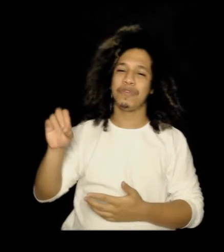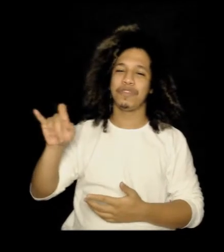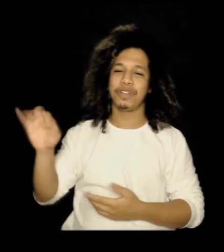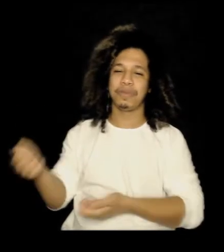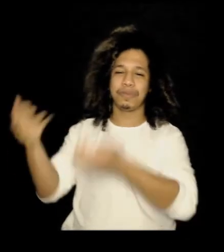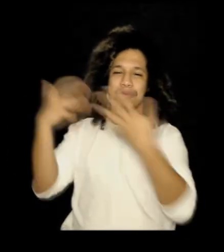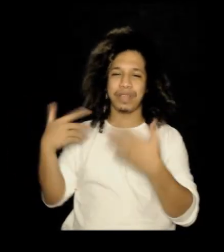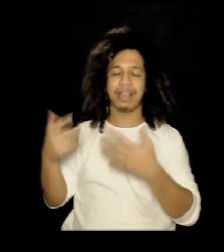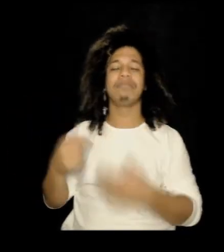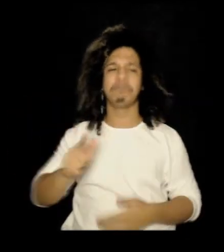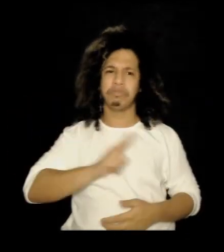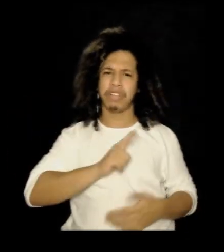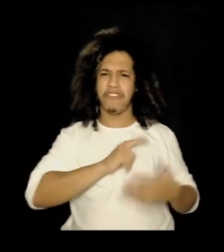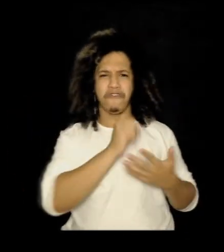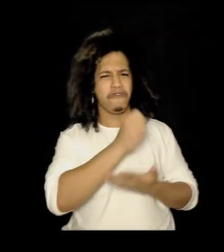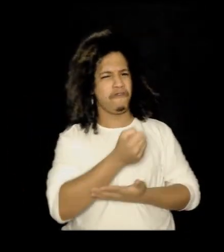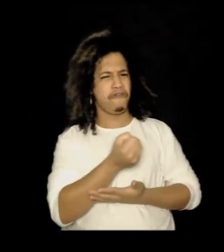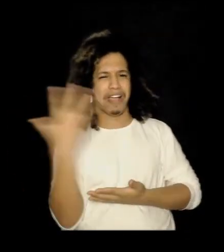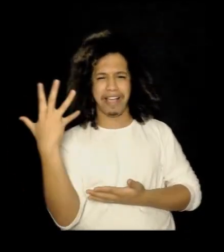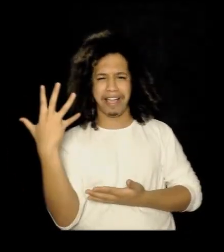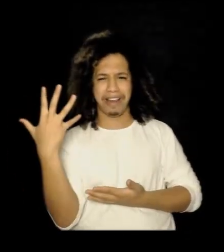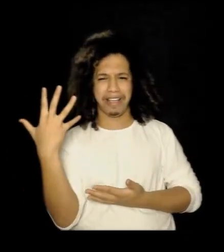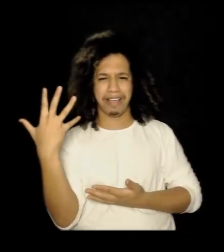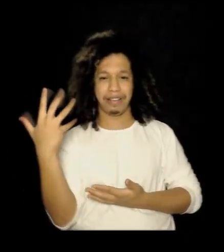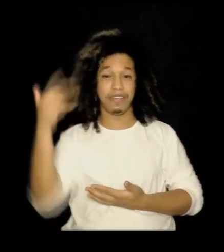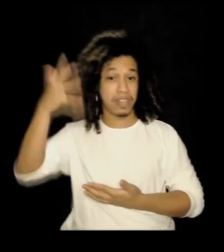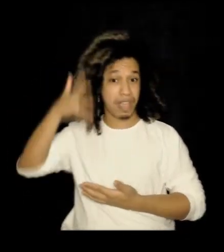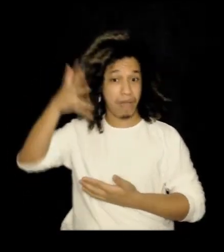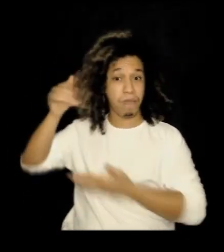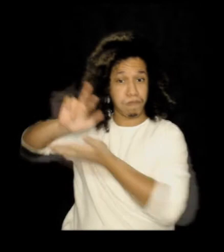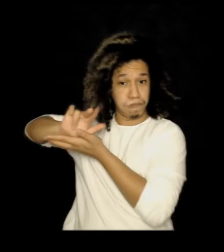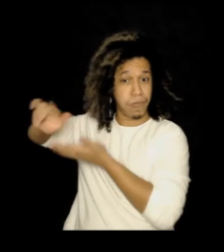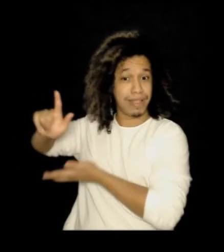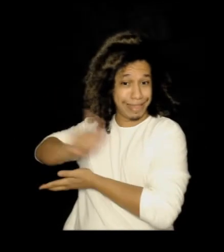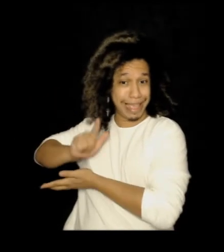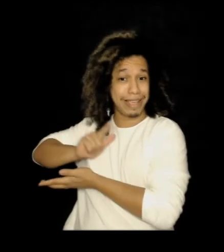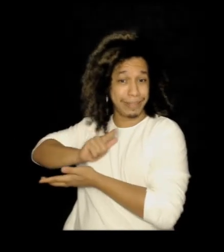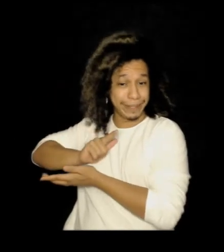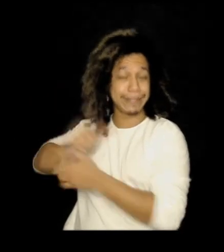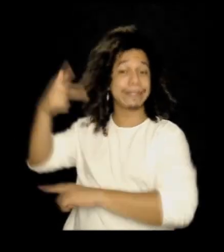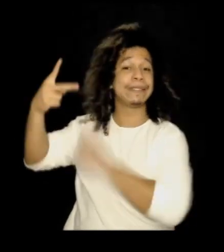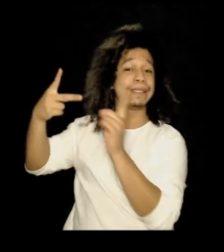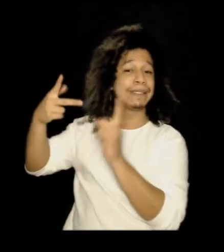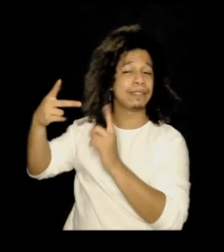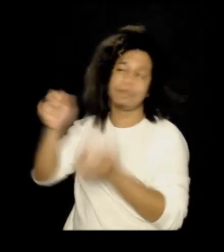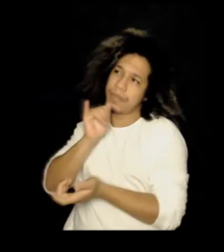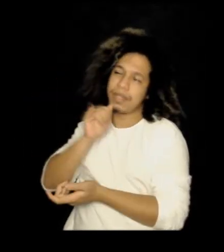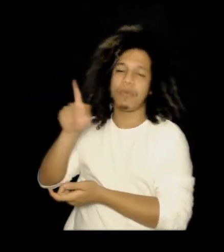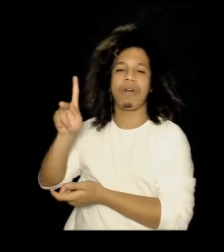Many, many more, Milena! Apart from the great talks by experts in the language education field, such as Professor Kleber da Silva,